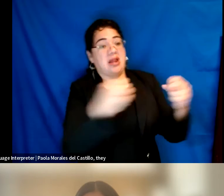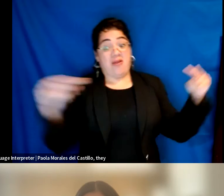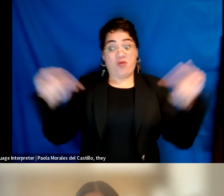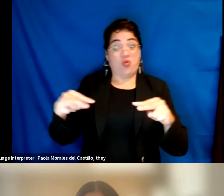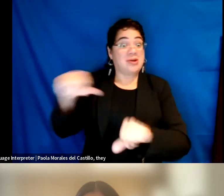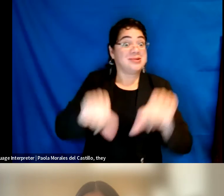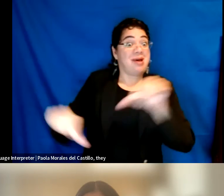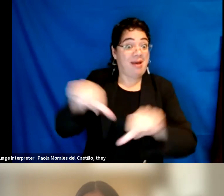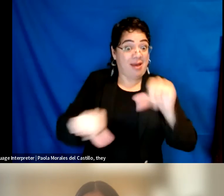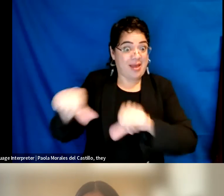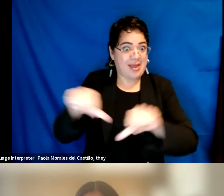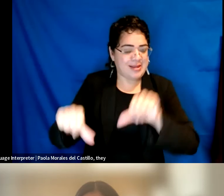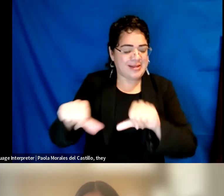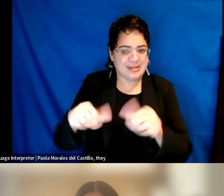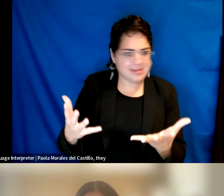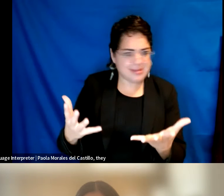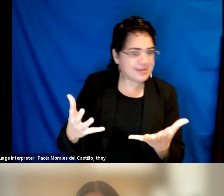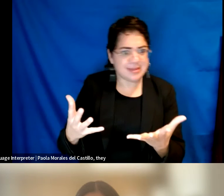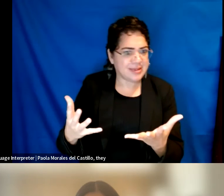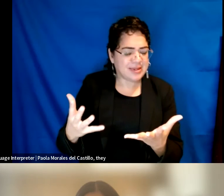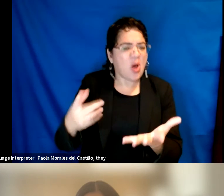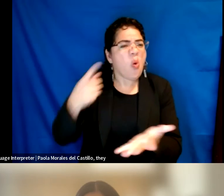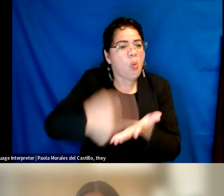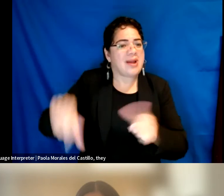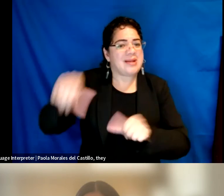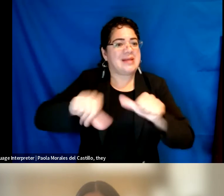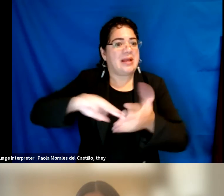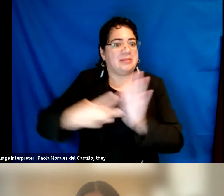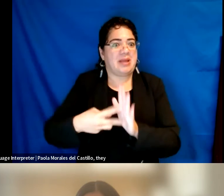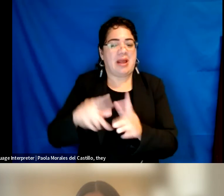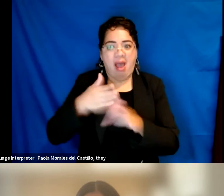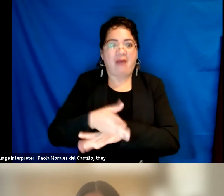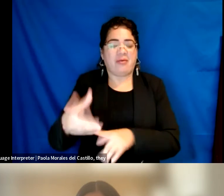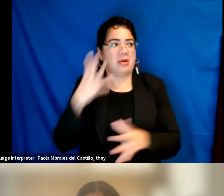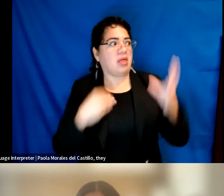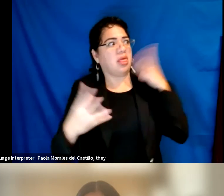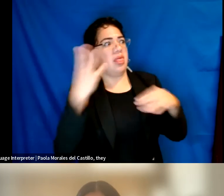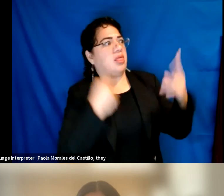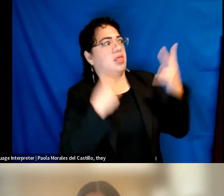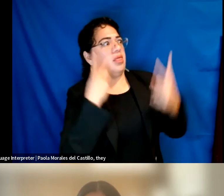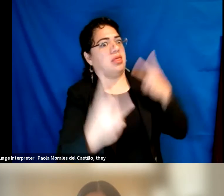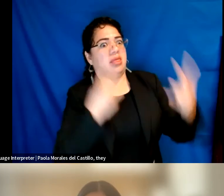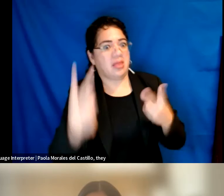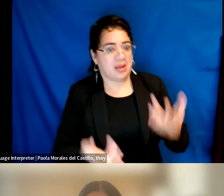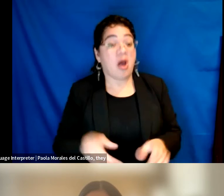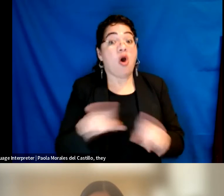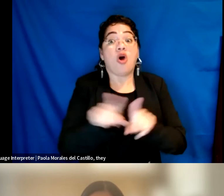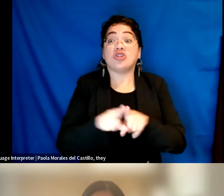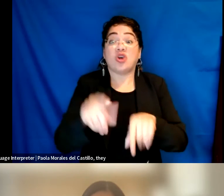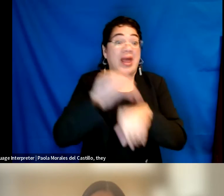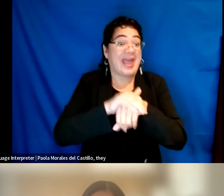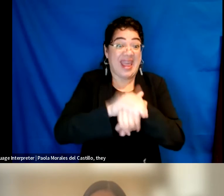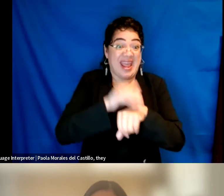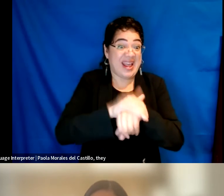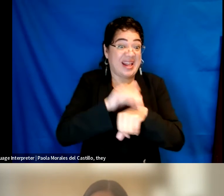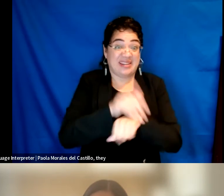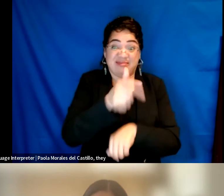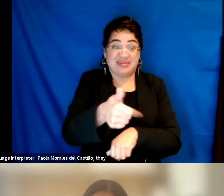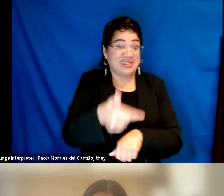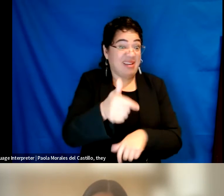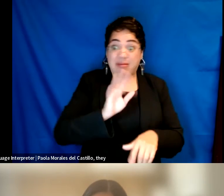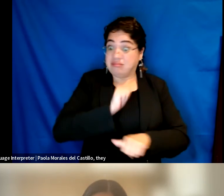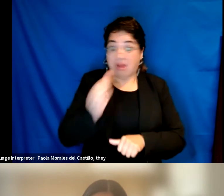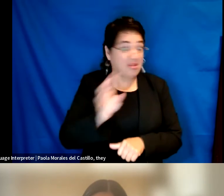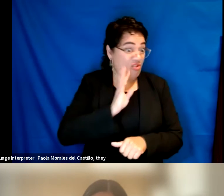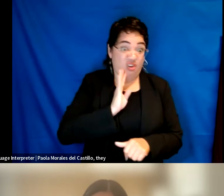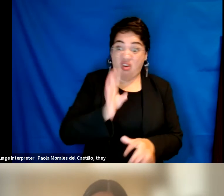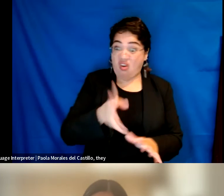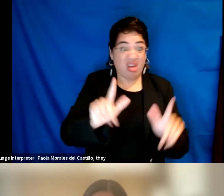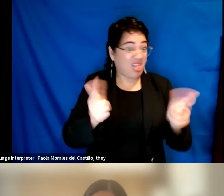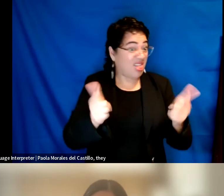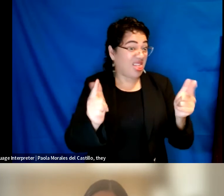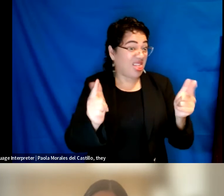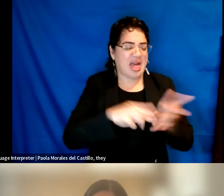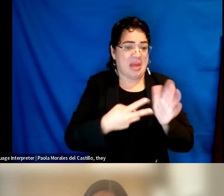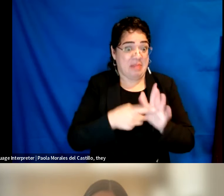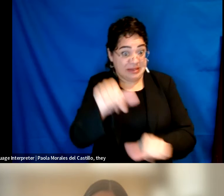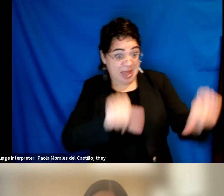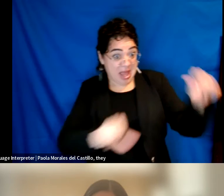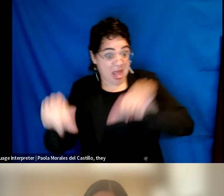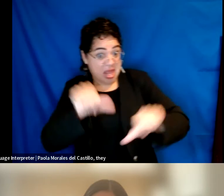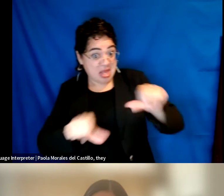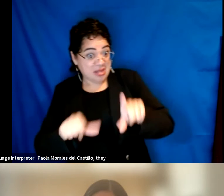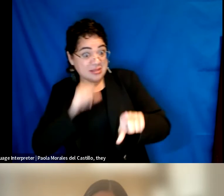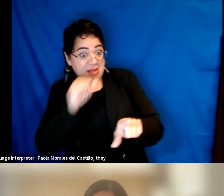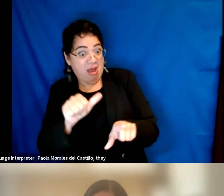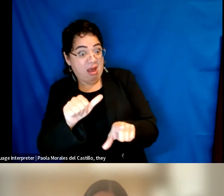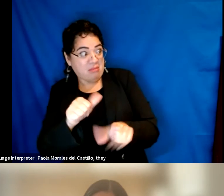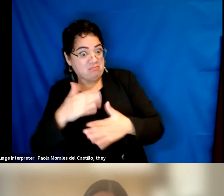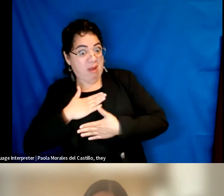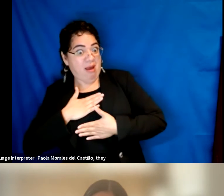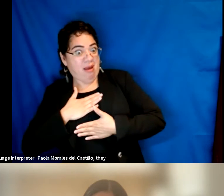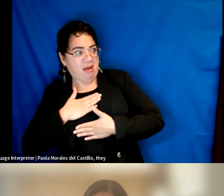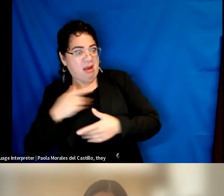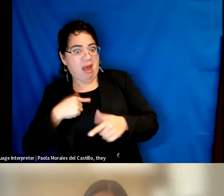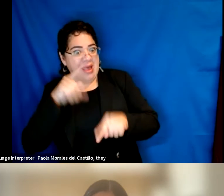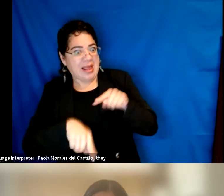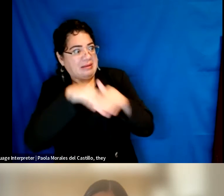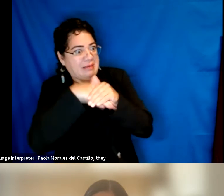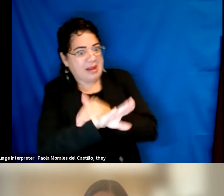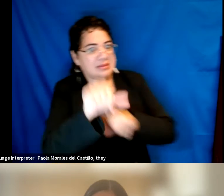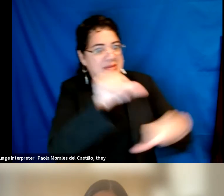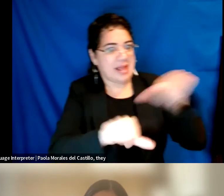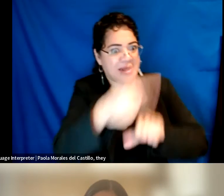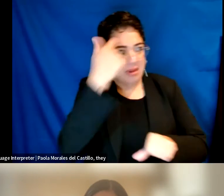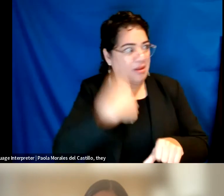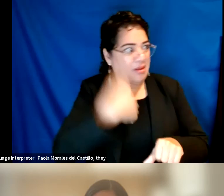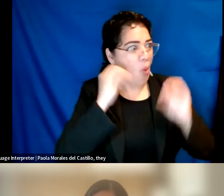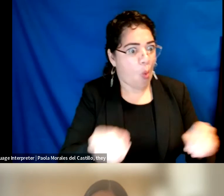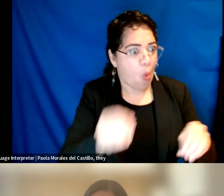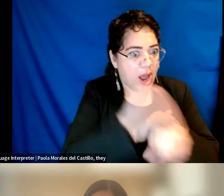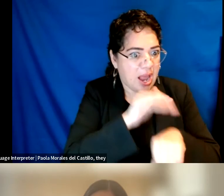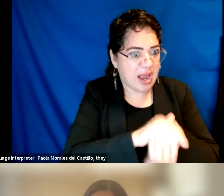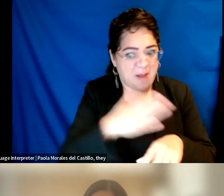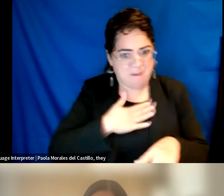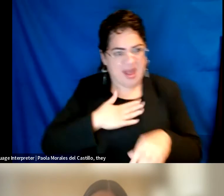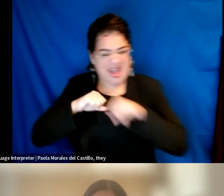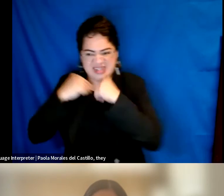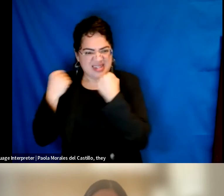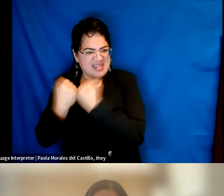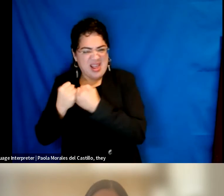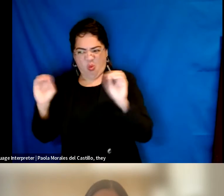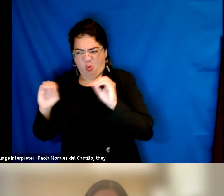Rebecca Tarvin (she/her): you know this perspective that so much science is in English that if you don't speak English or you're not from an English you know English-speaking country that somehow science is not yours or generated by your You know your society, and it creates this